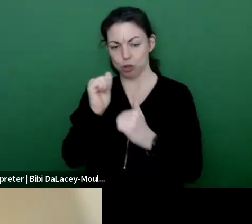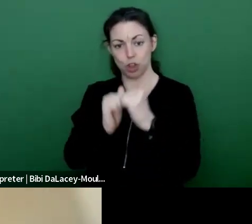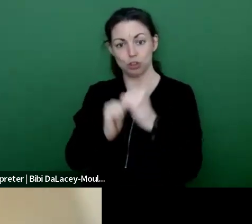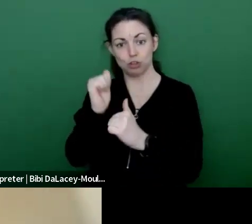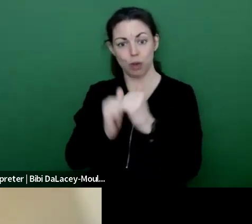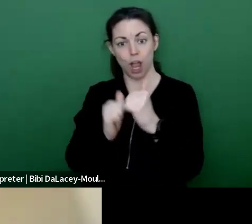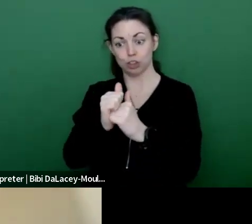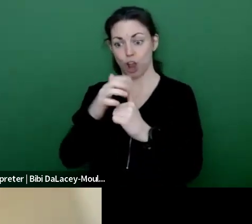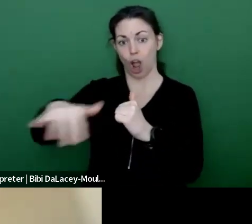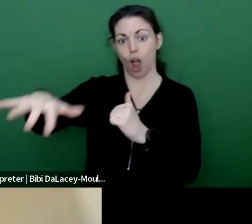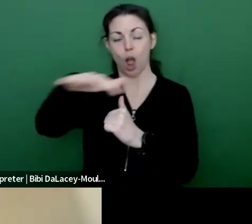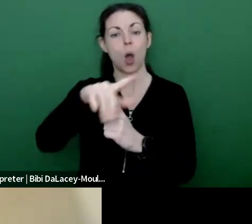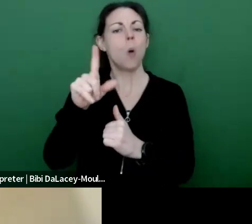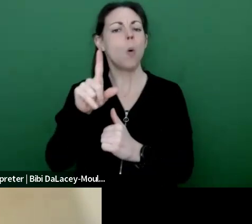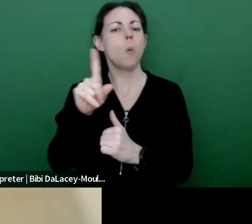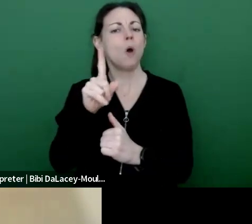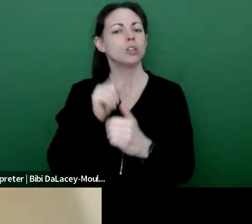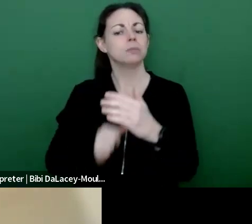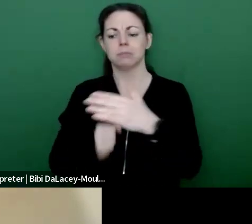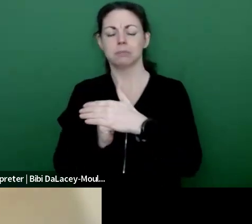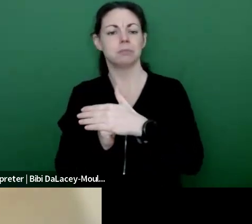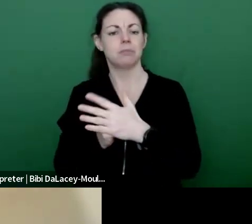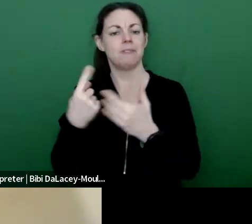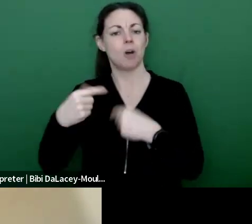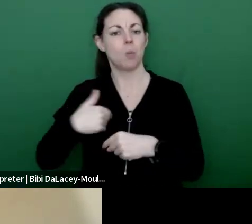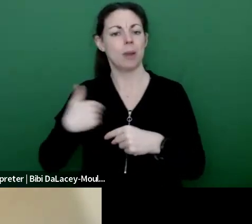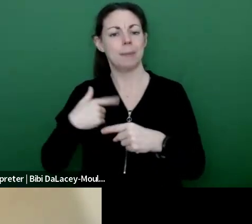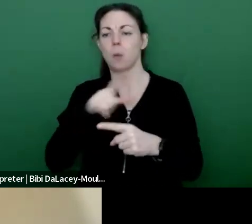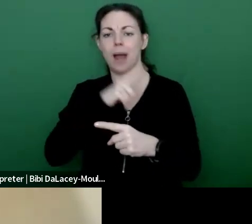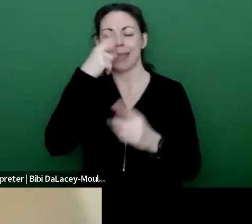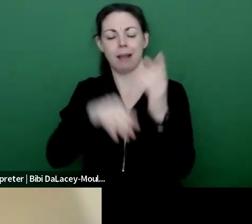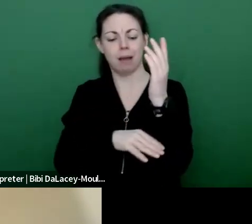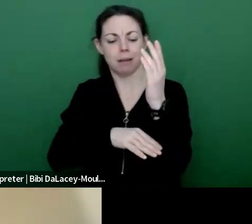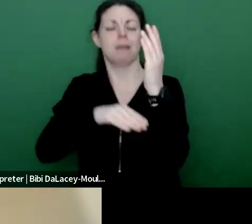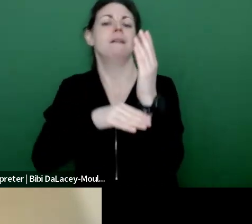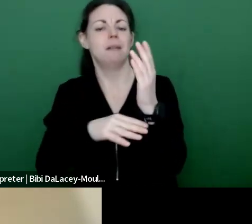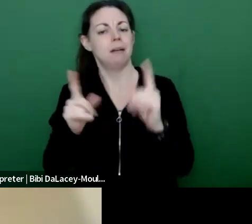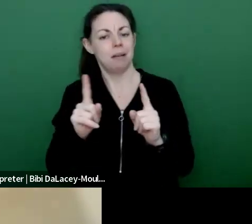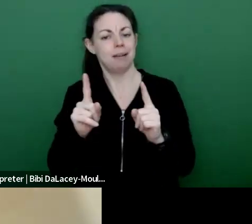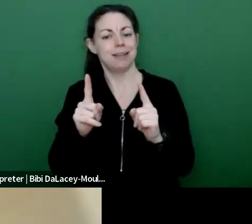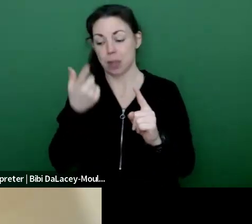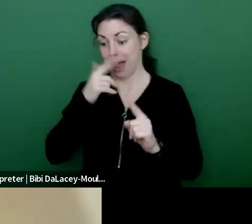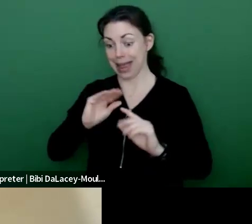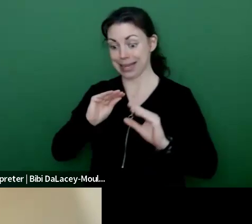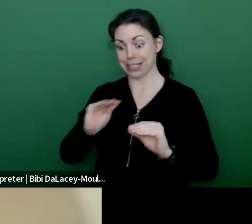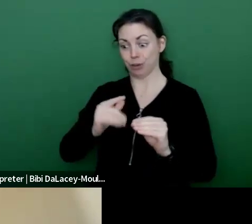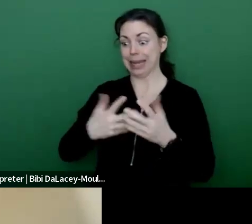place that are stopping women from progressing here?" Because I think it's, you know, an oversight, if not offensive,